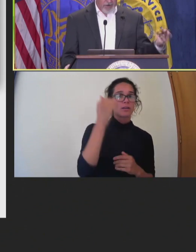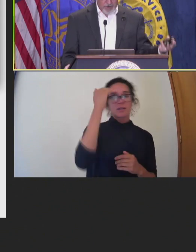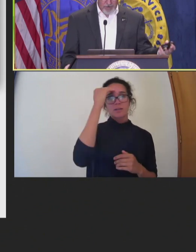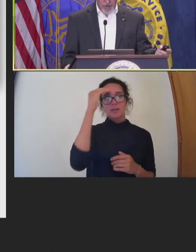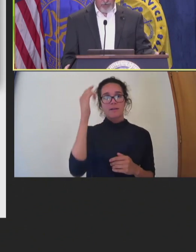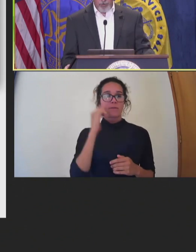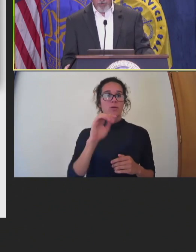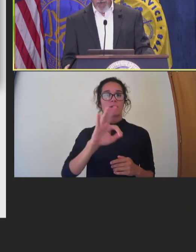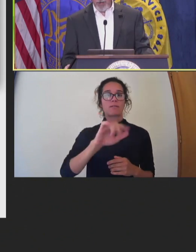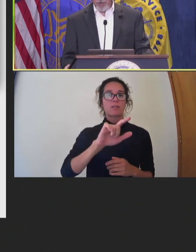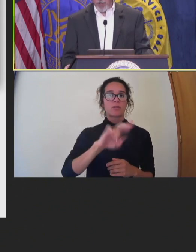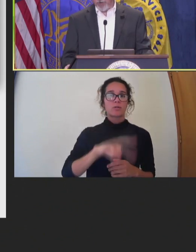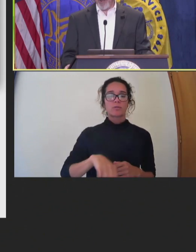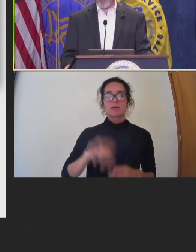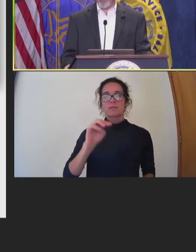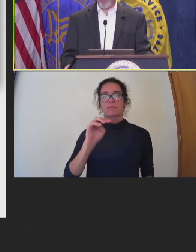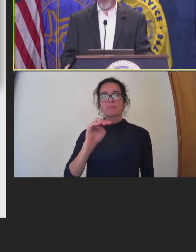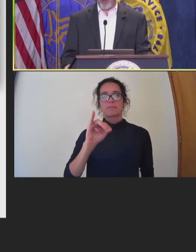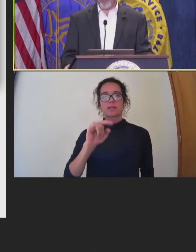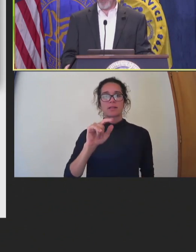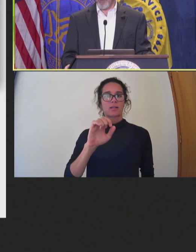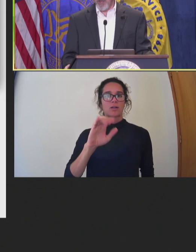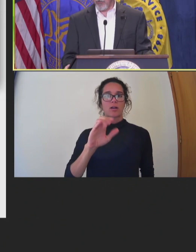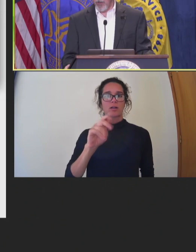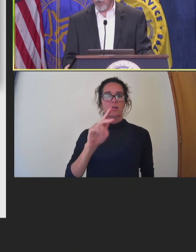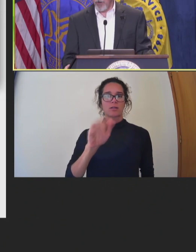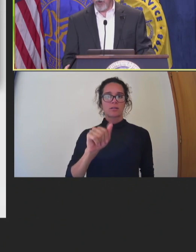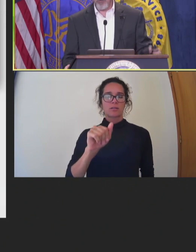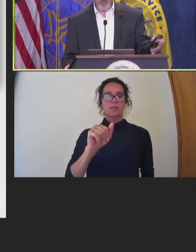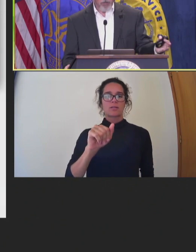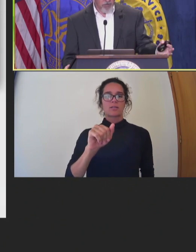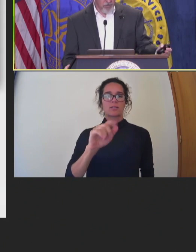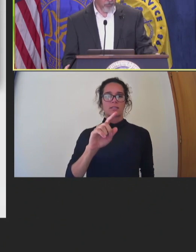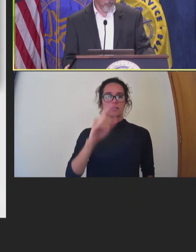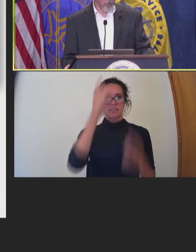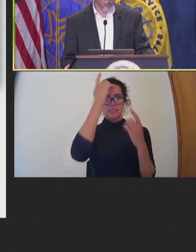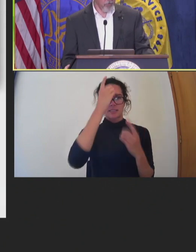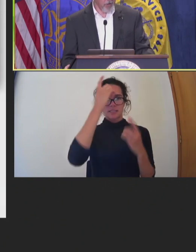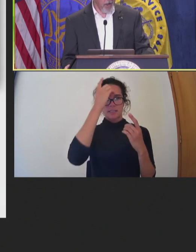And as we've added COVID-19 and RSV the last couple of years, those have also been added.